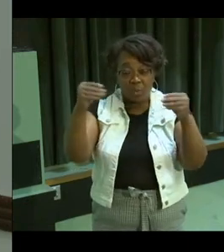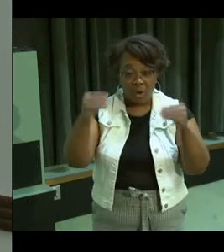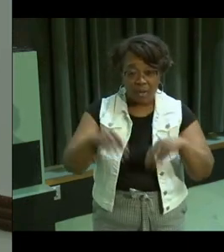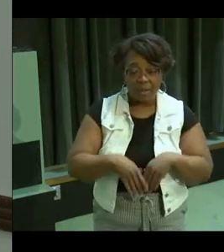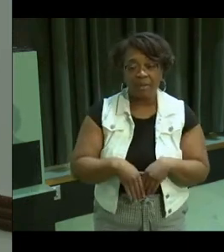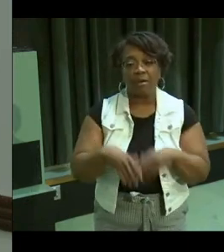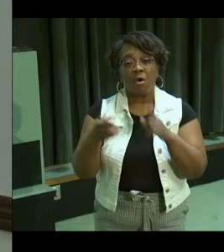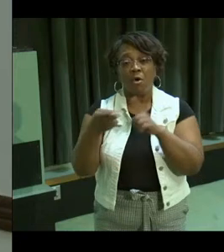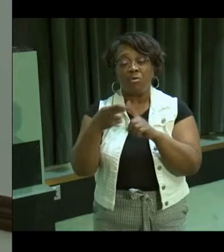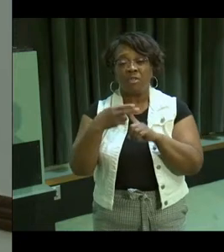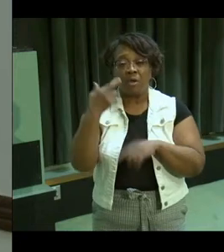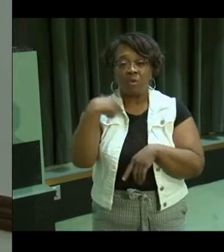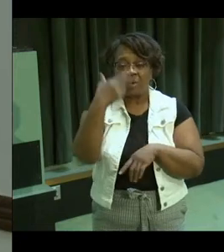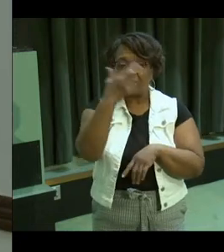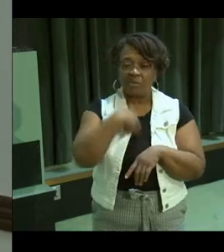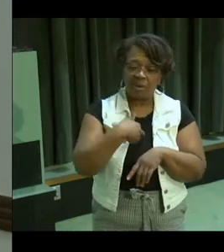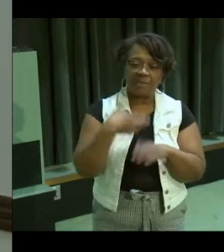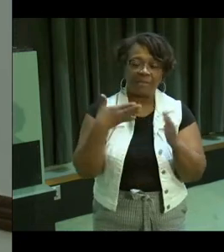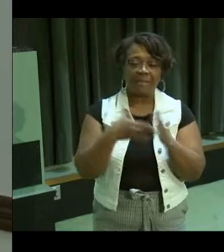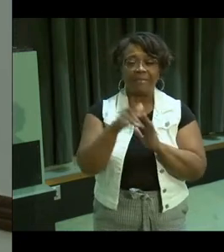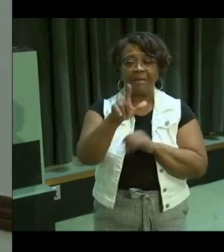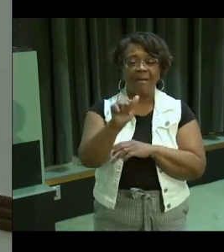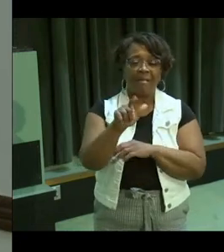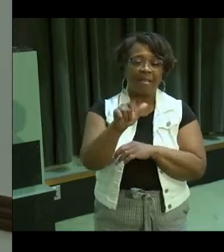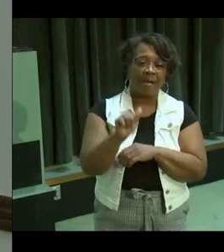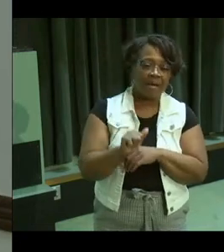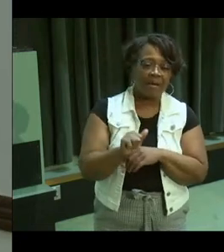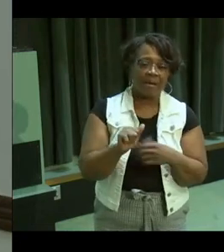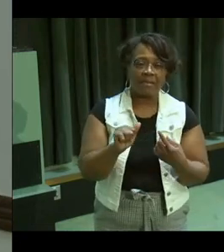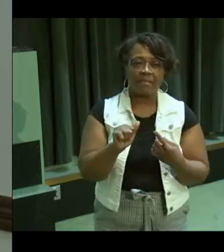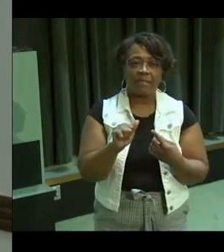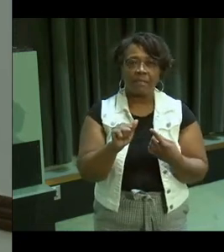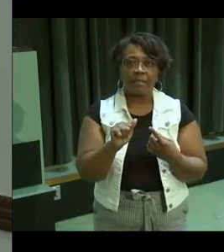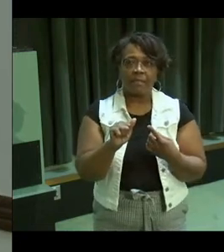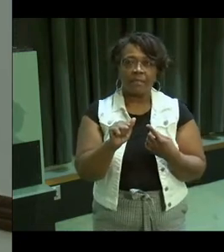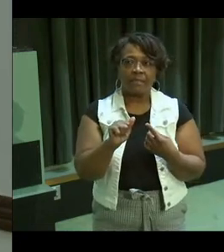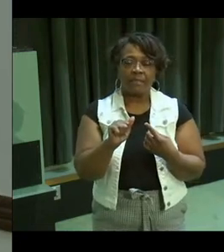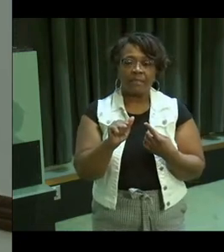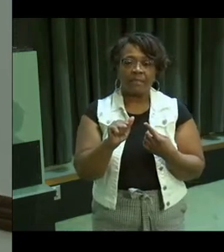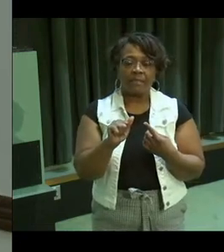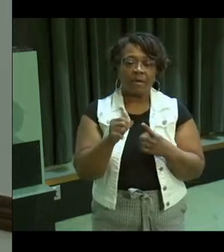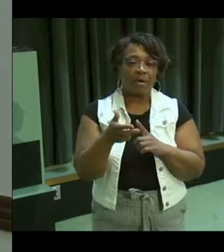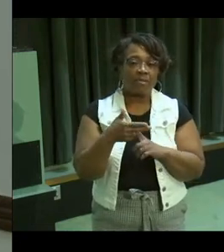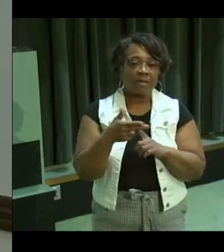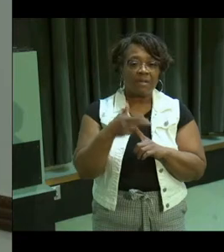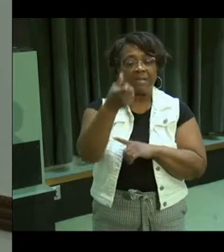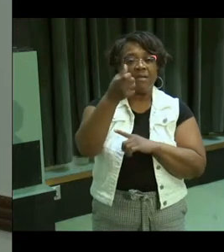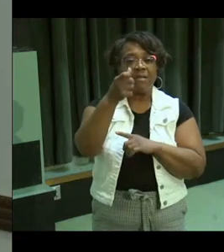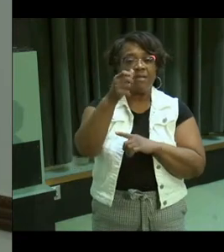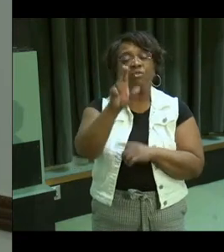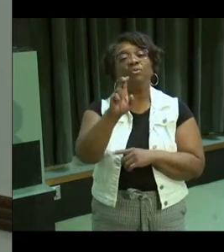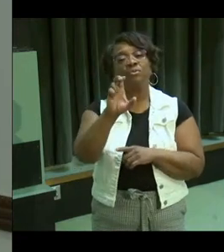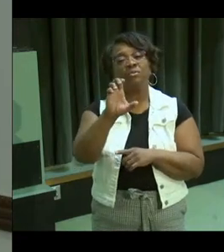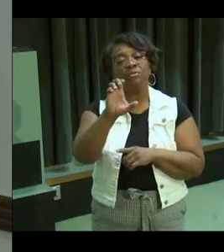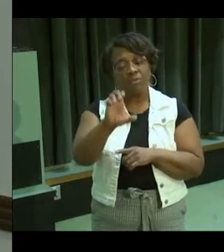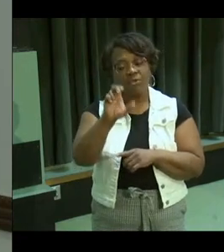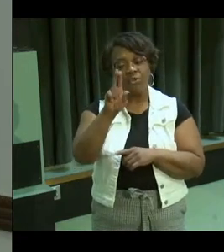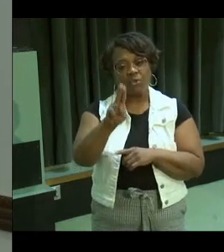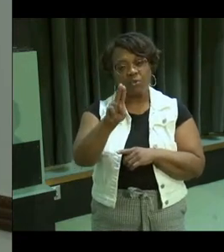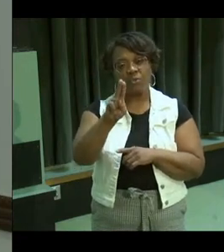restaurant employees long fights against LA's area hotels and southern in the southern, excuse